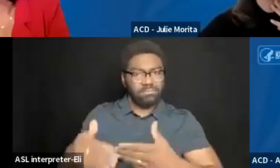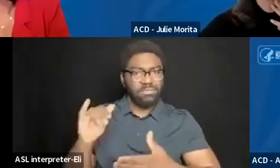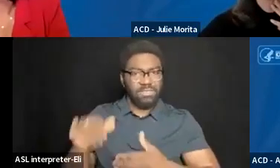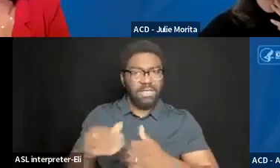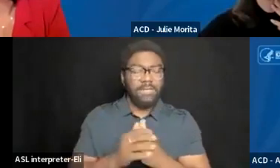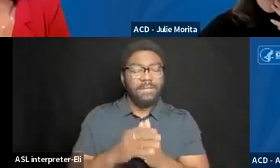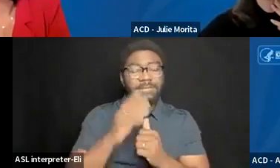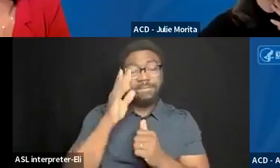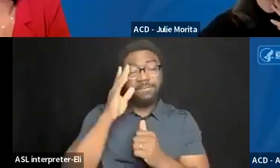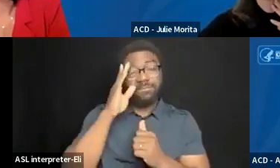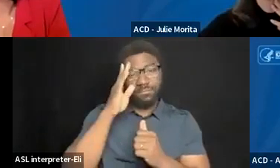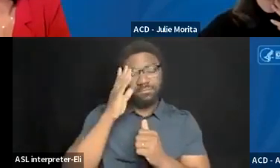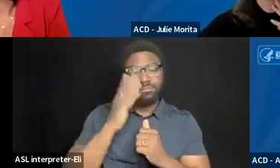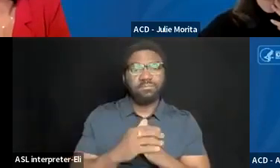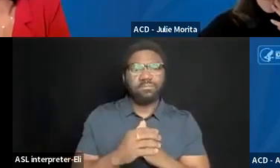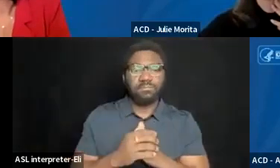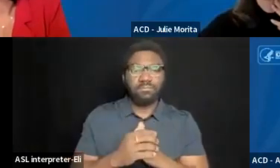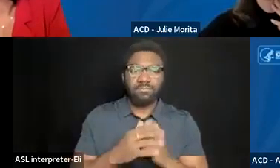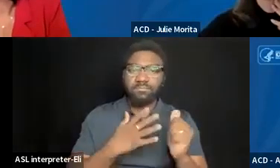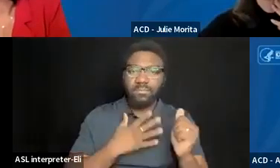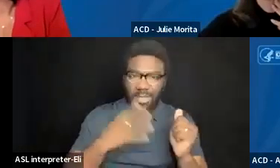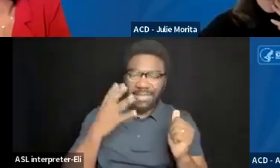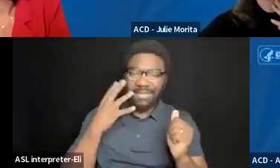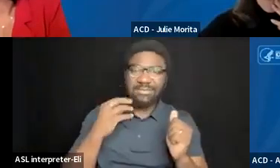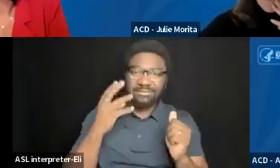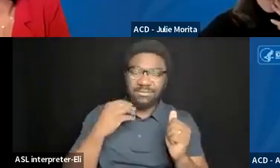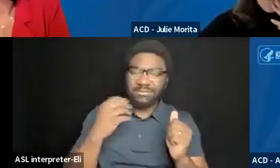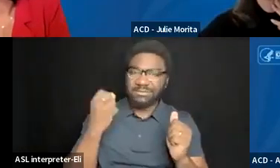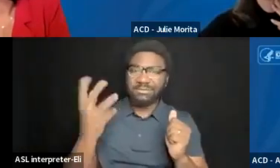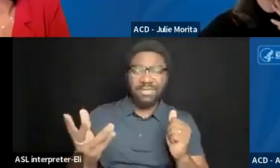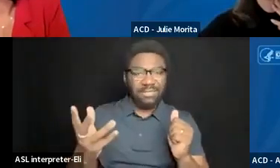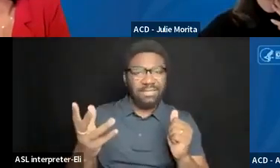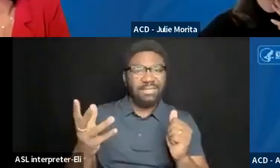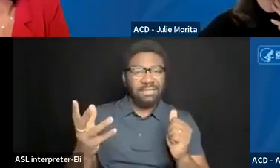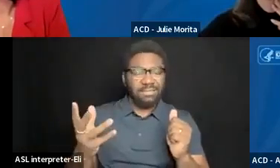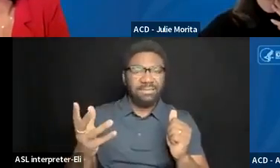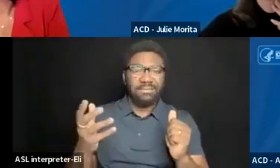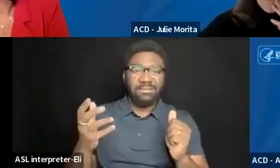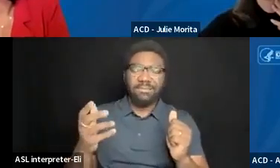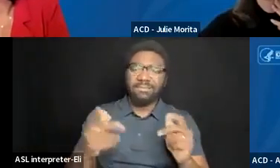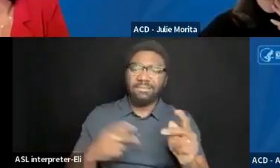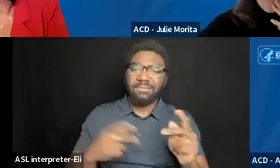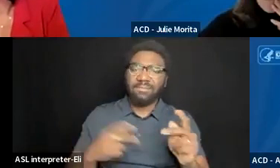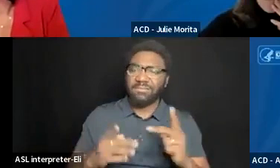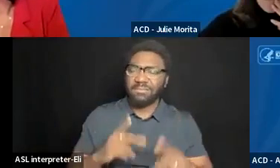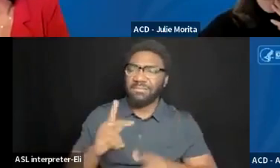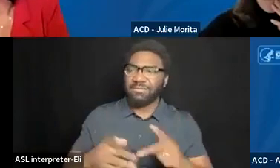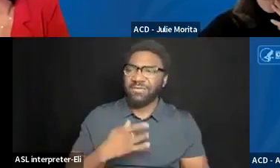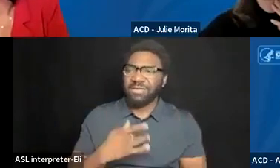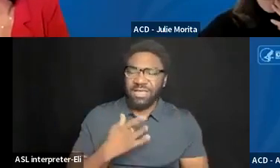often underfunded, on their priorities. And working across centers on some of these issues like equity